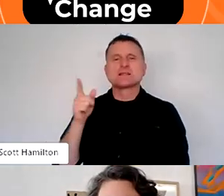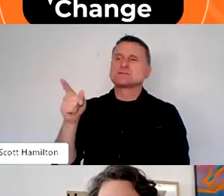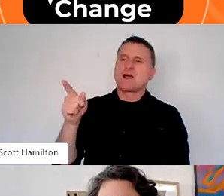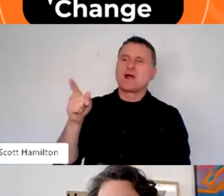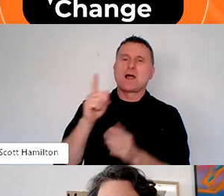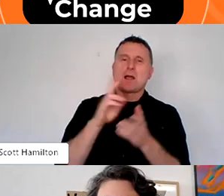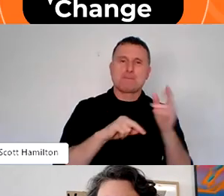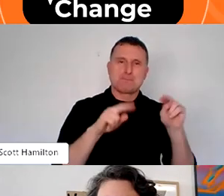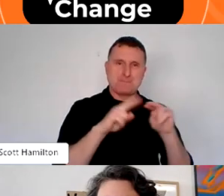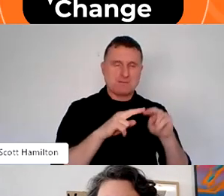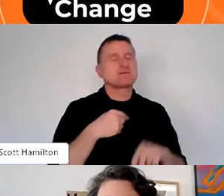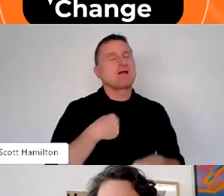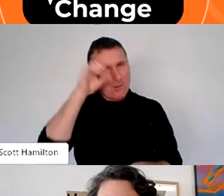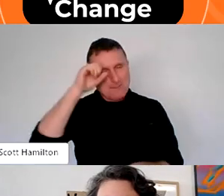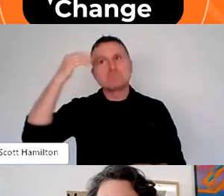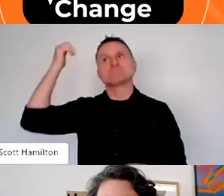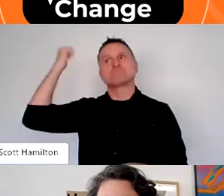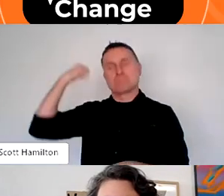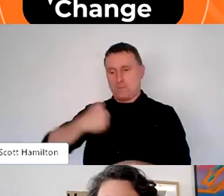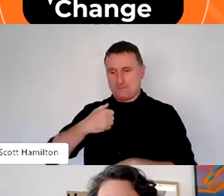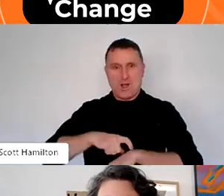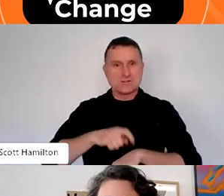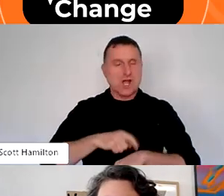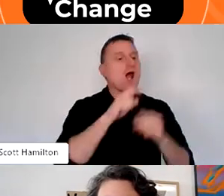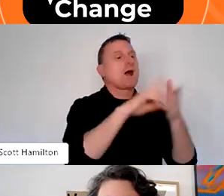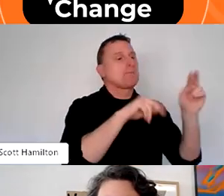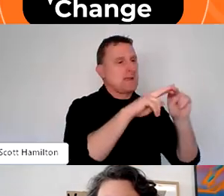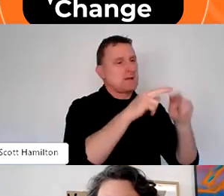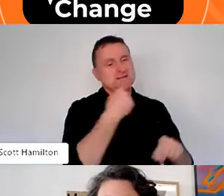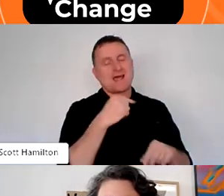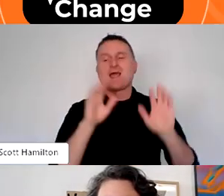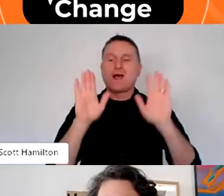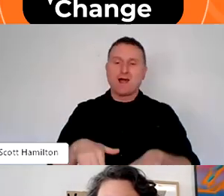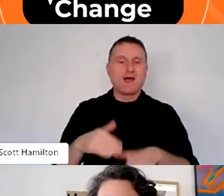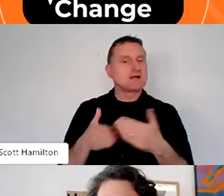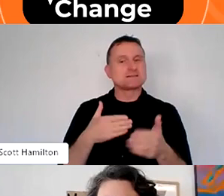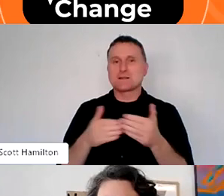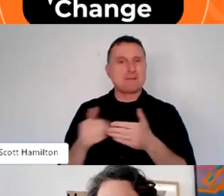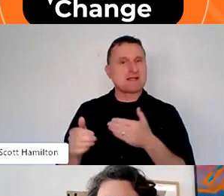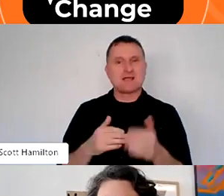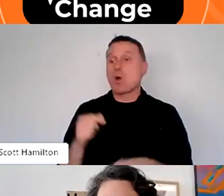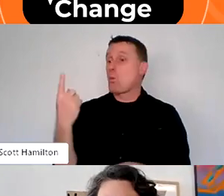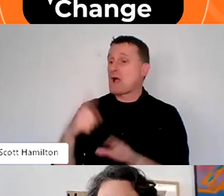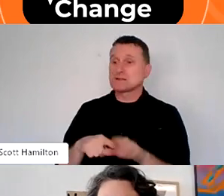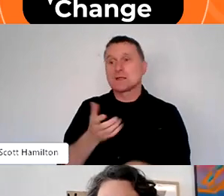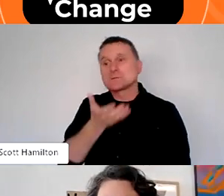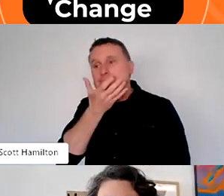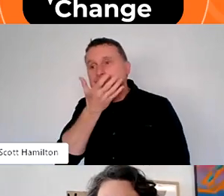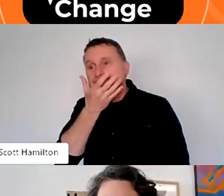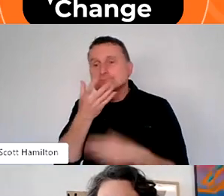I can remember being told "Never mind, it's only for a year, it's character building." No, because you've got a whole lot of adults